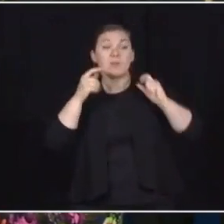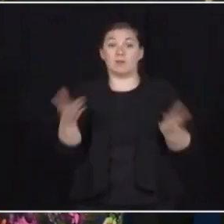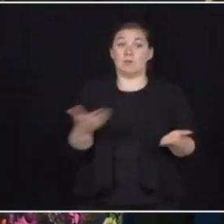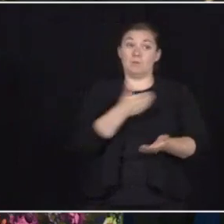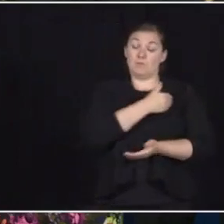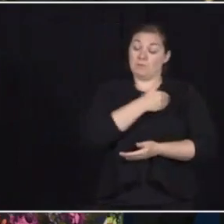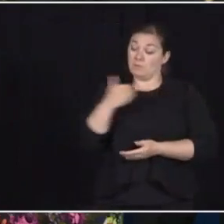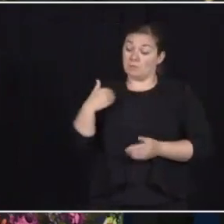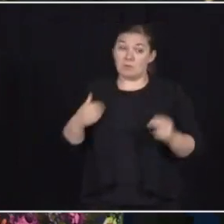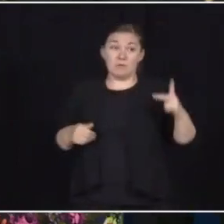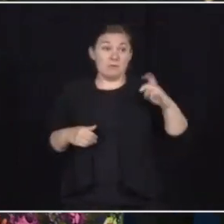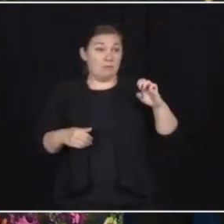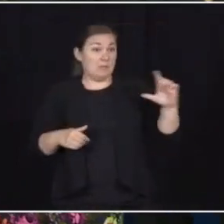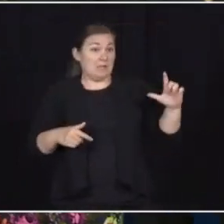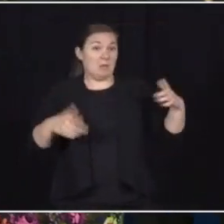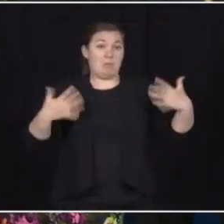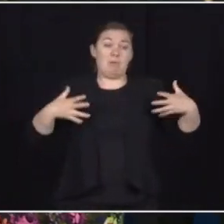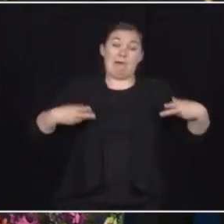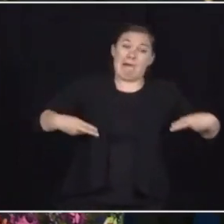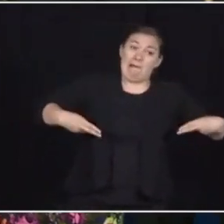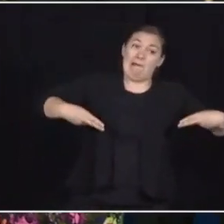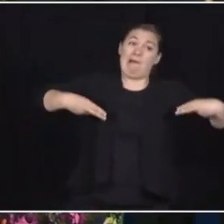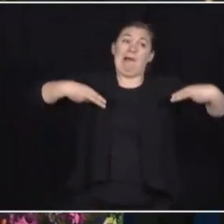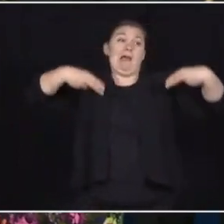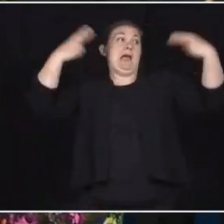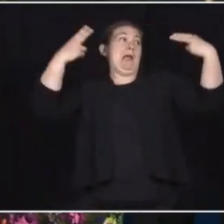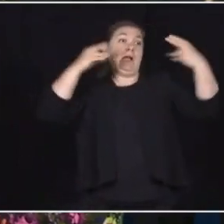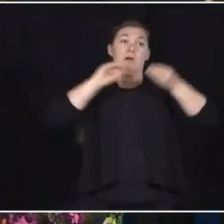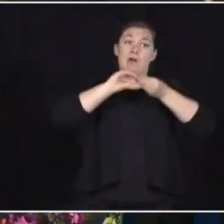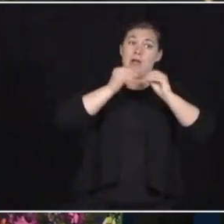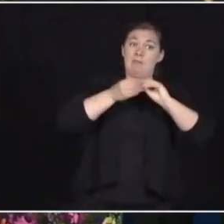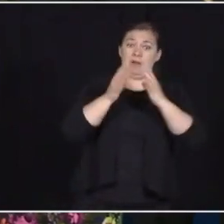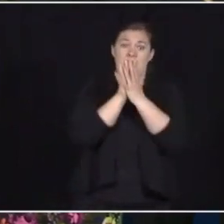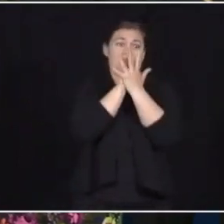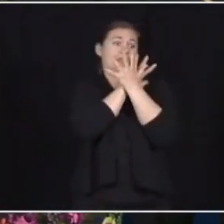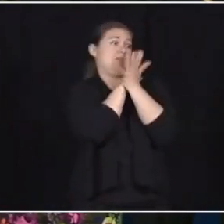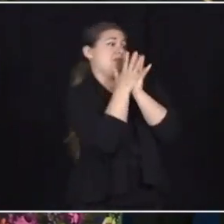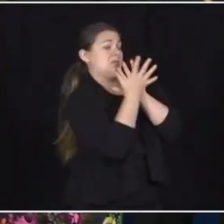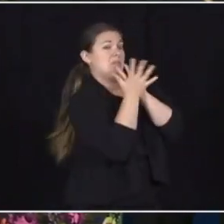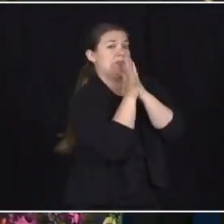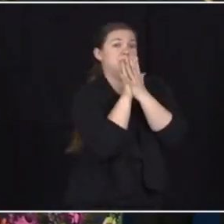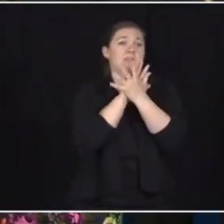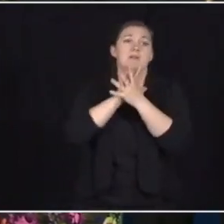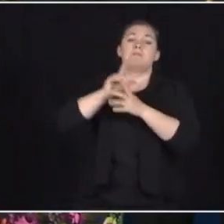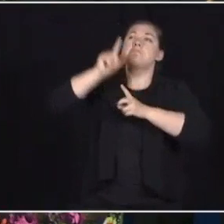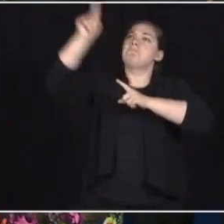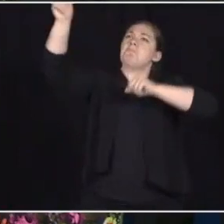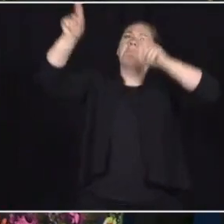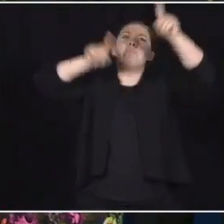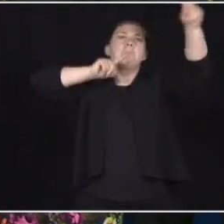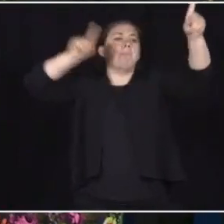you have to keep distance. And where face coverings when you can. You know, Toronto and Peel, are very populated areas.